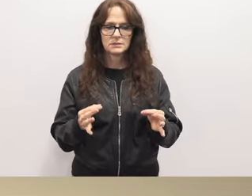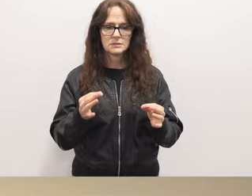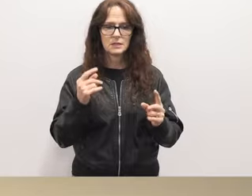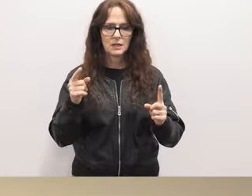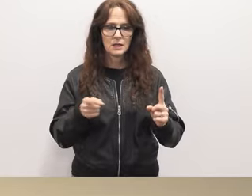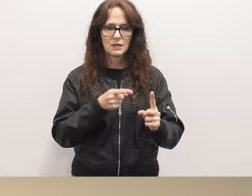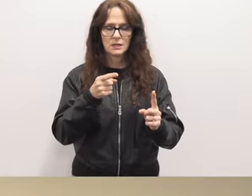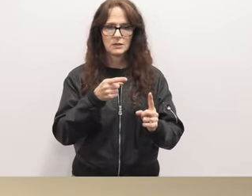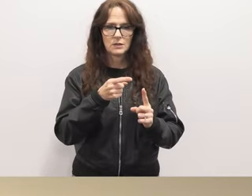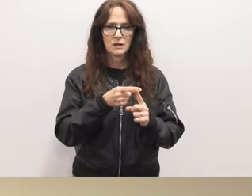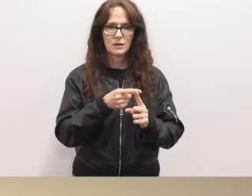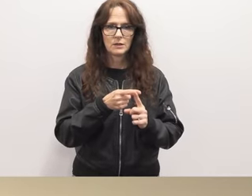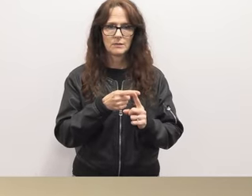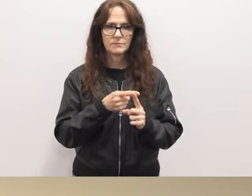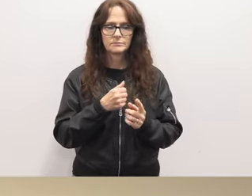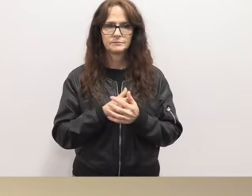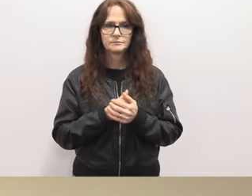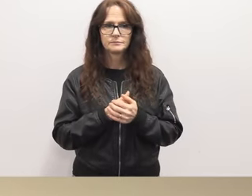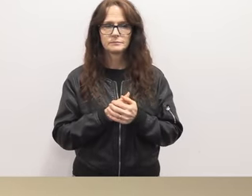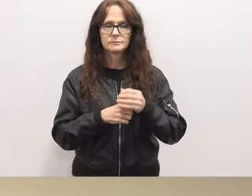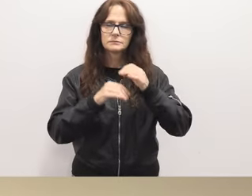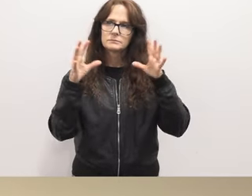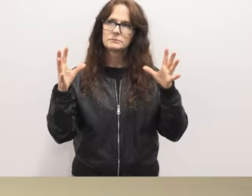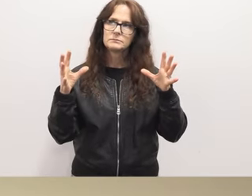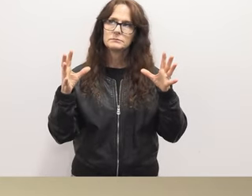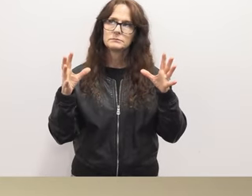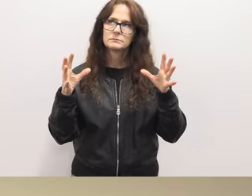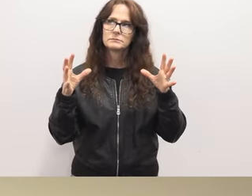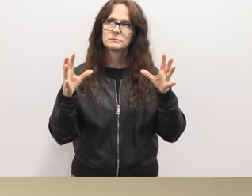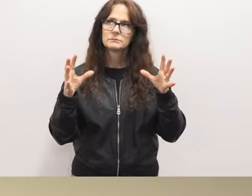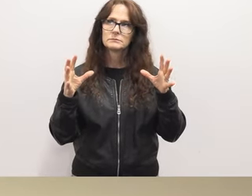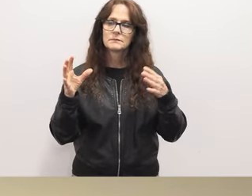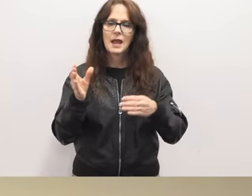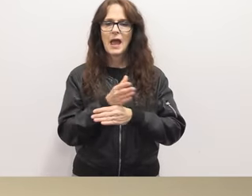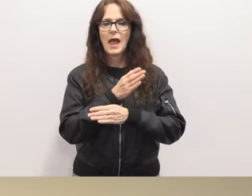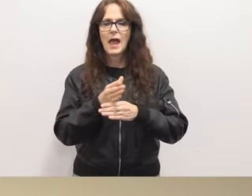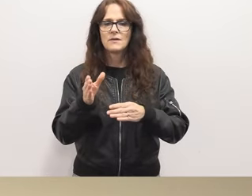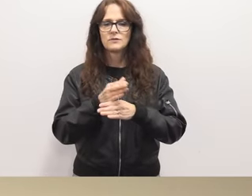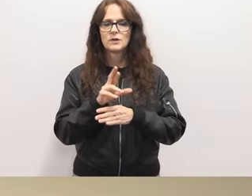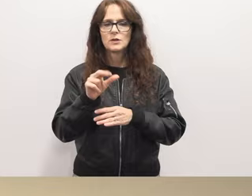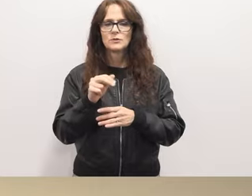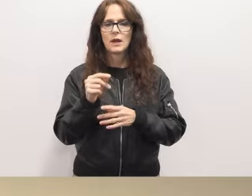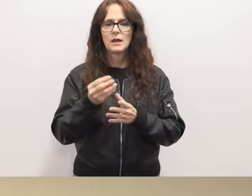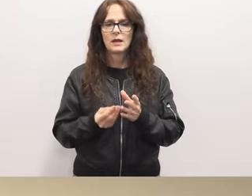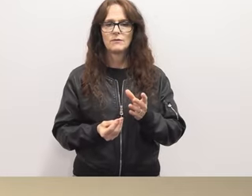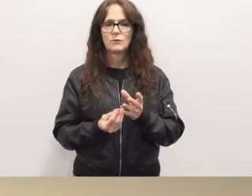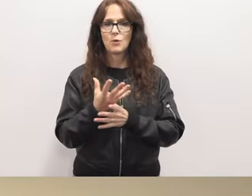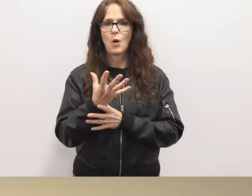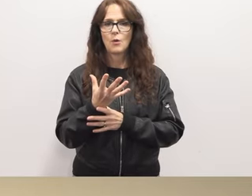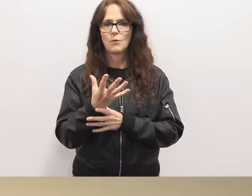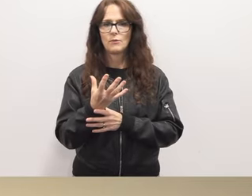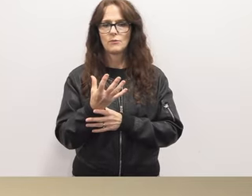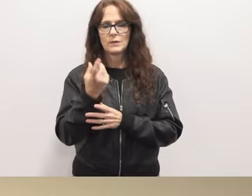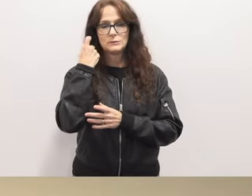is to imagine what has been our average rate of growth over the last few years.